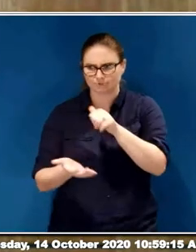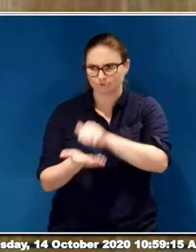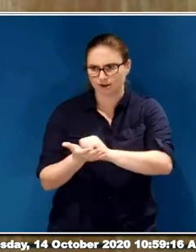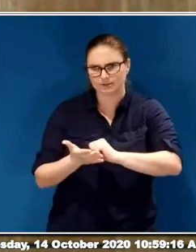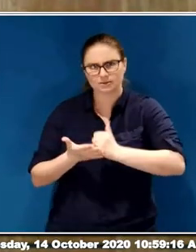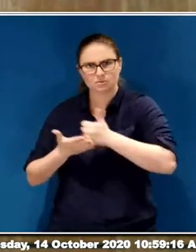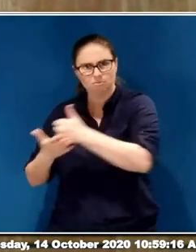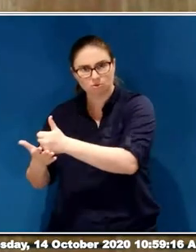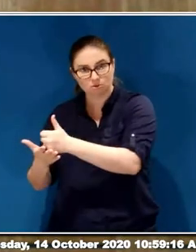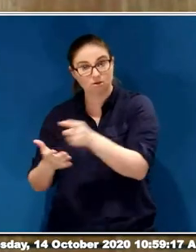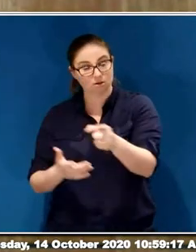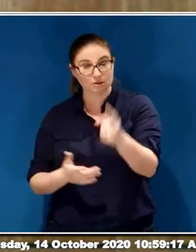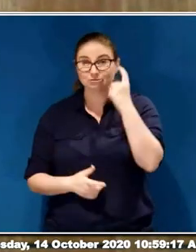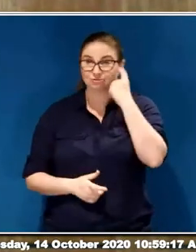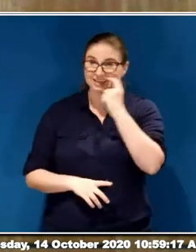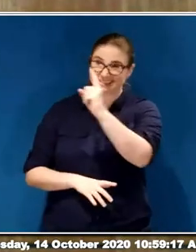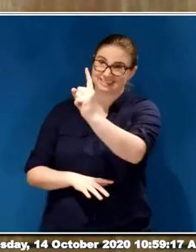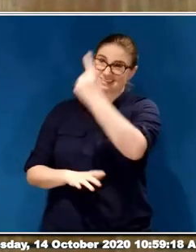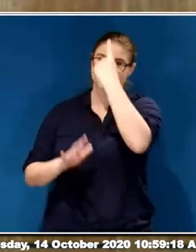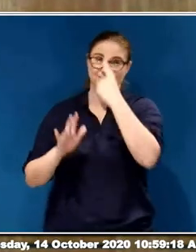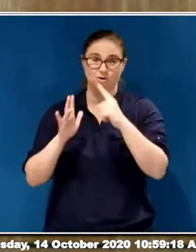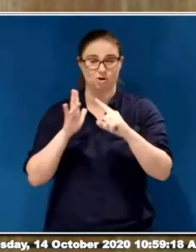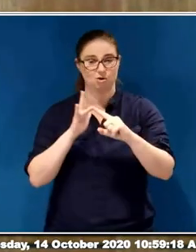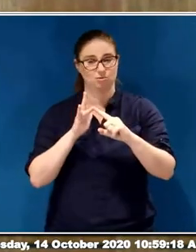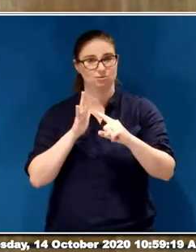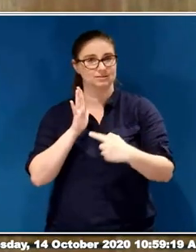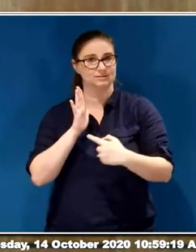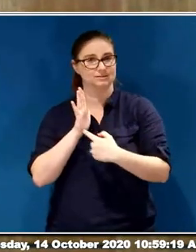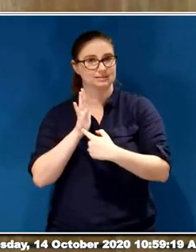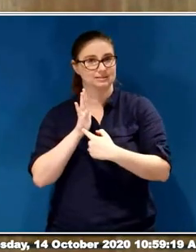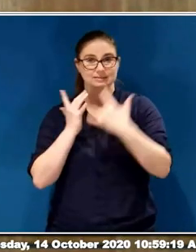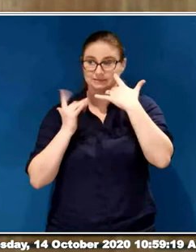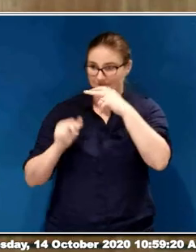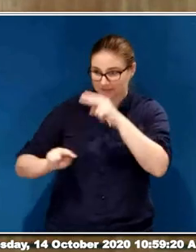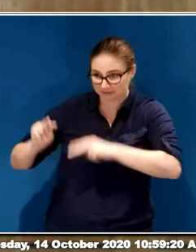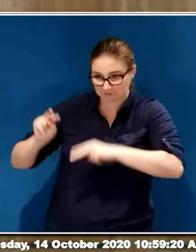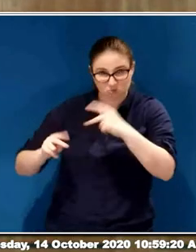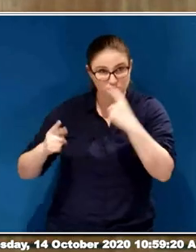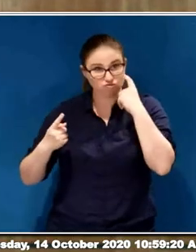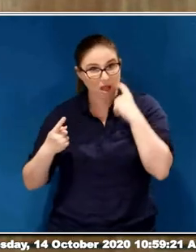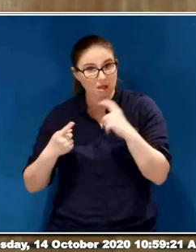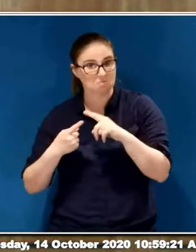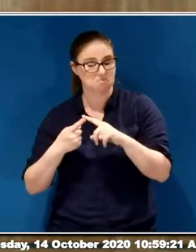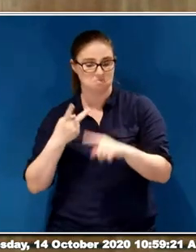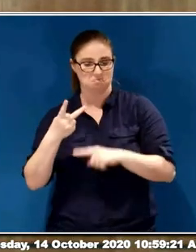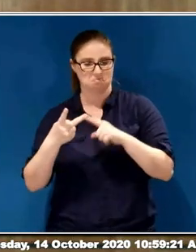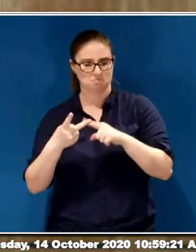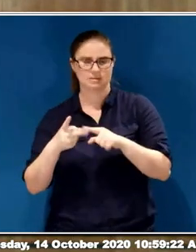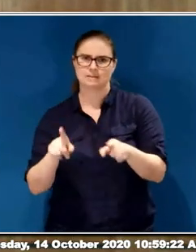There was also a really amazing teacher aide who worked in an administration